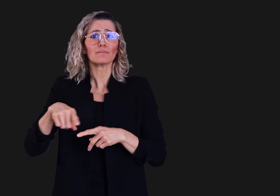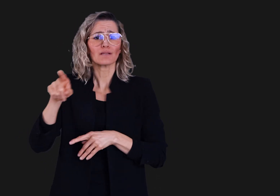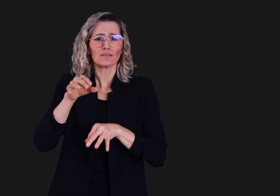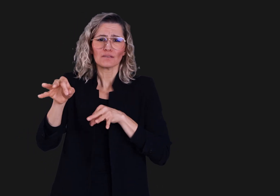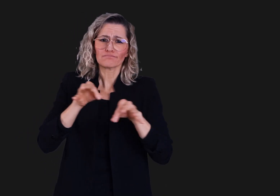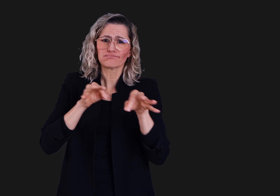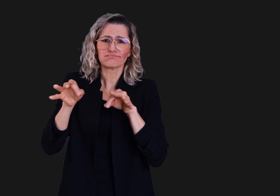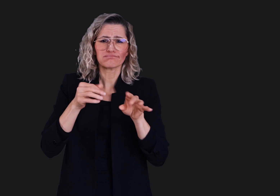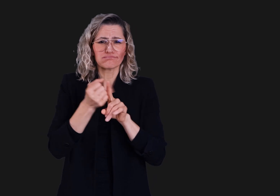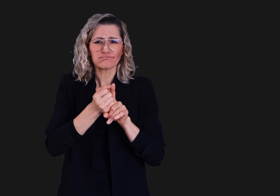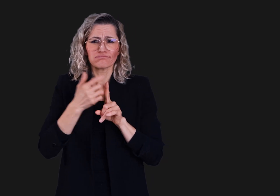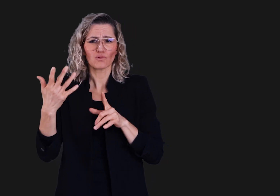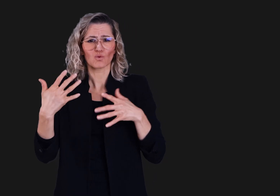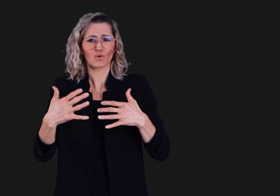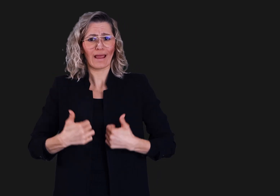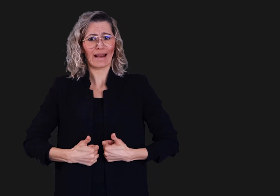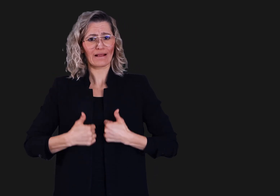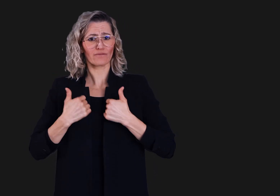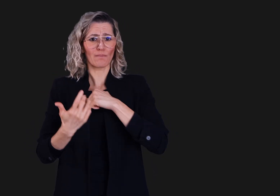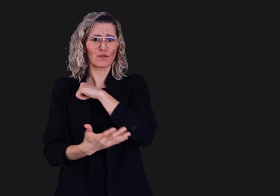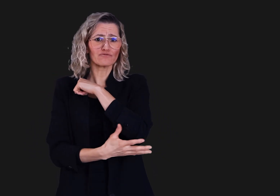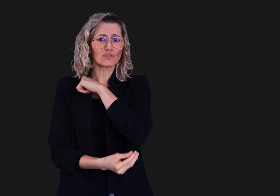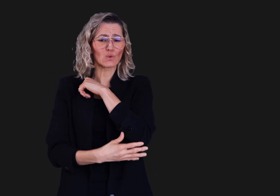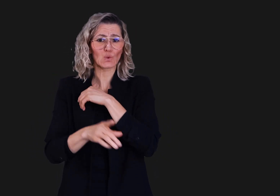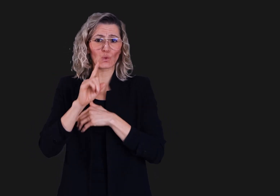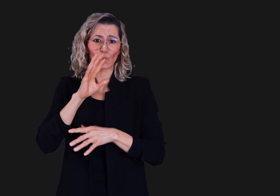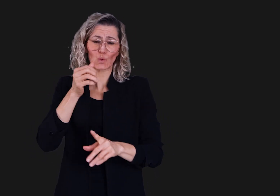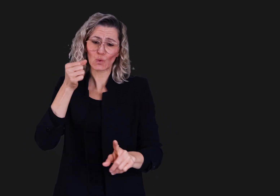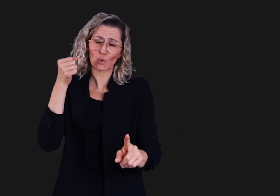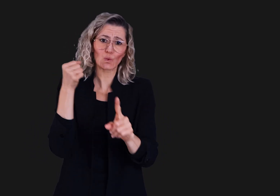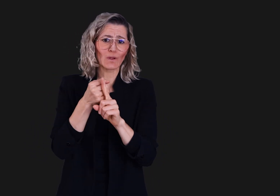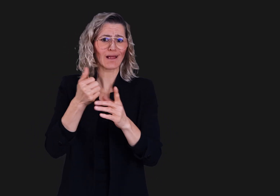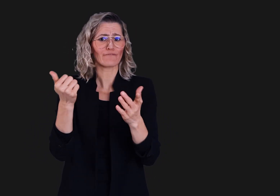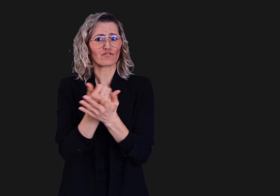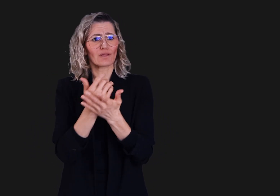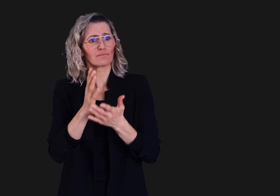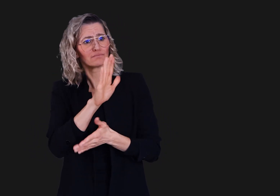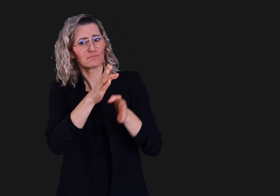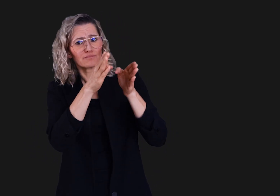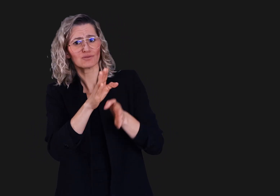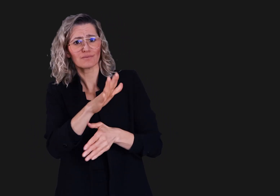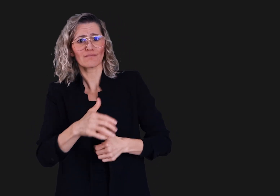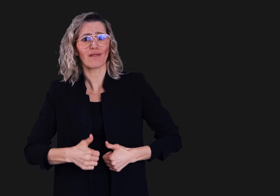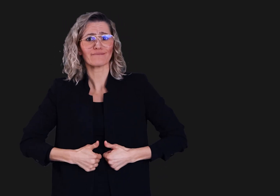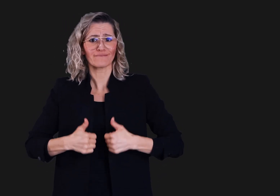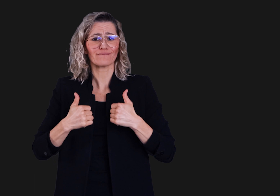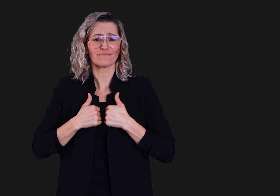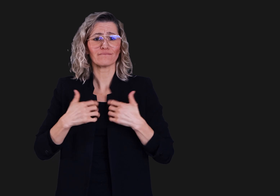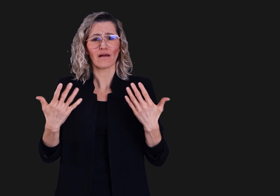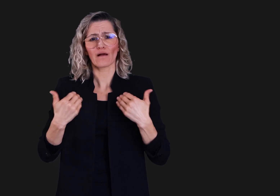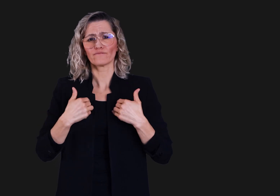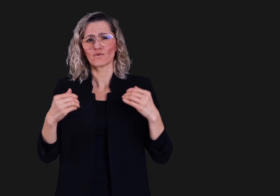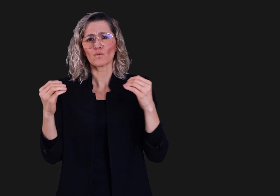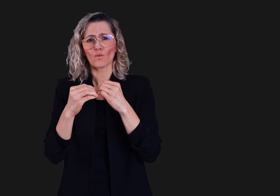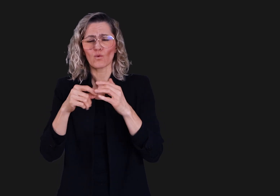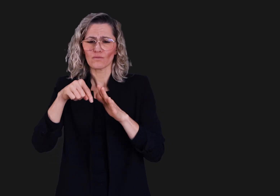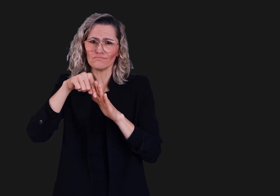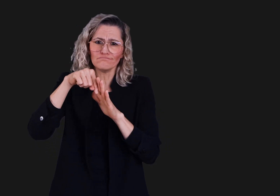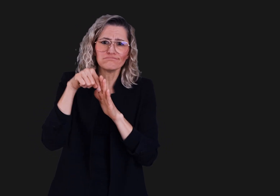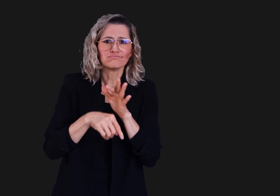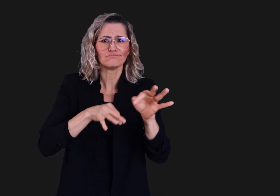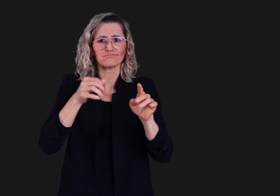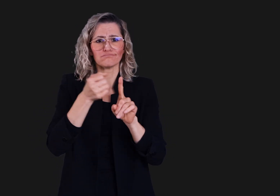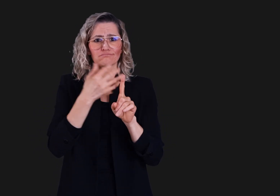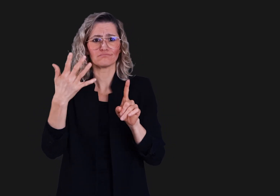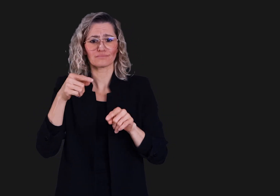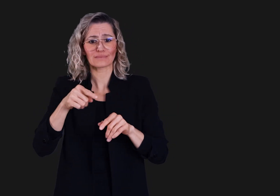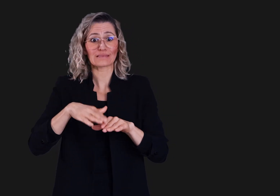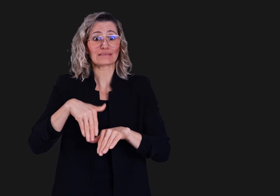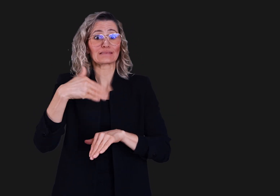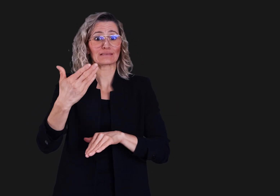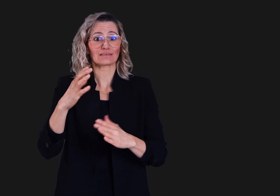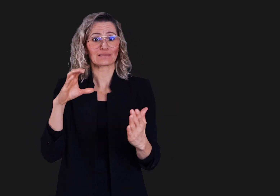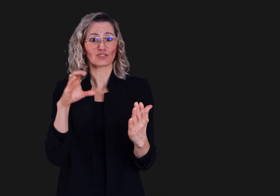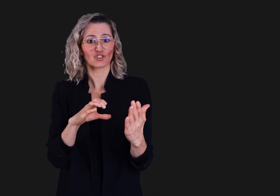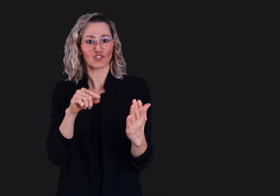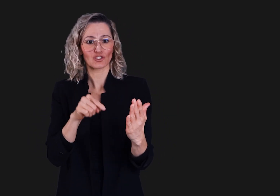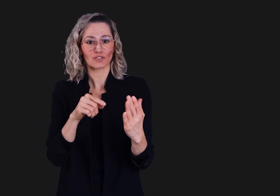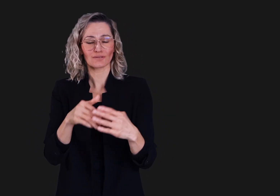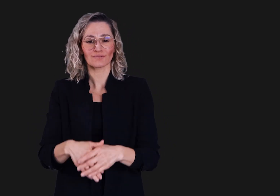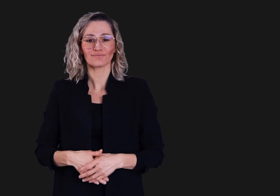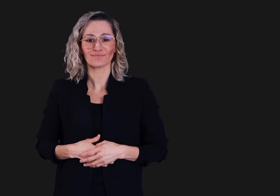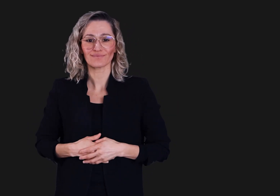People described how living in poverty affects everything in a person’s life. There are more details about this in the next section.